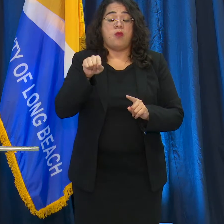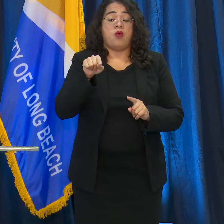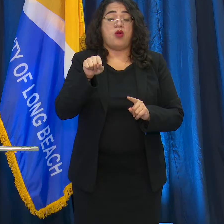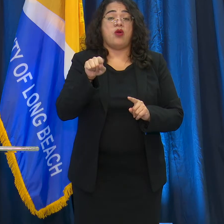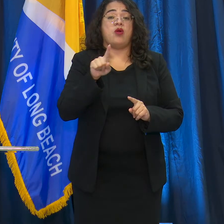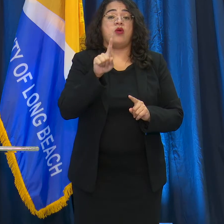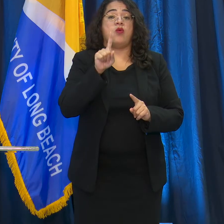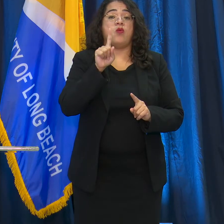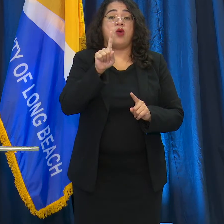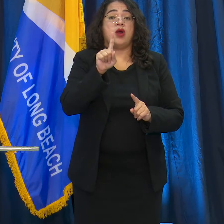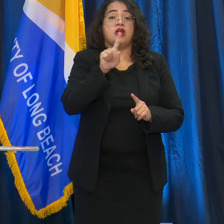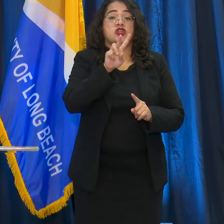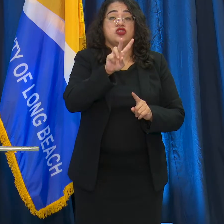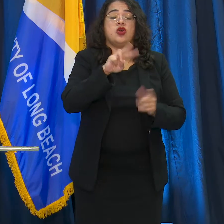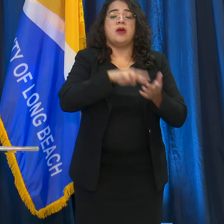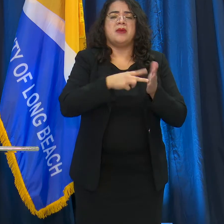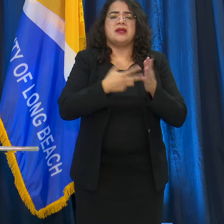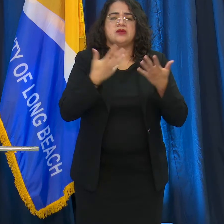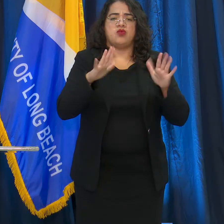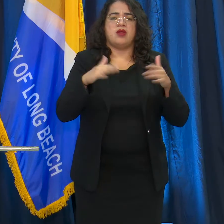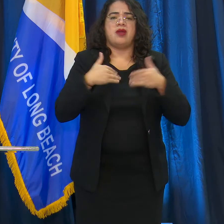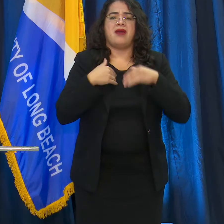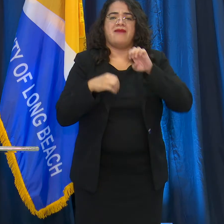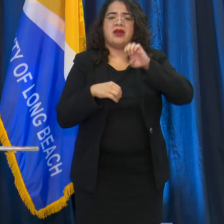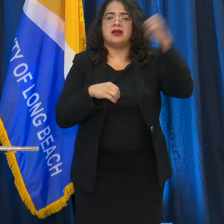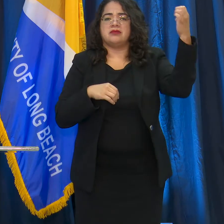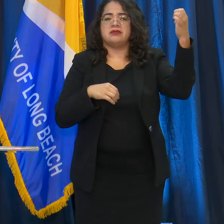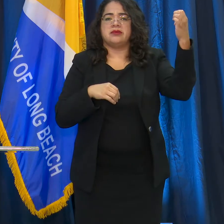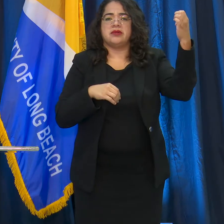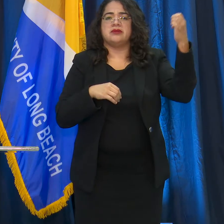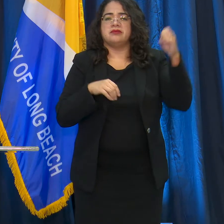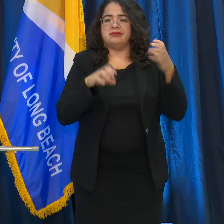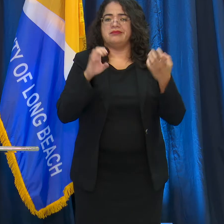means an exponential increase in cases, and our goal is to bring that